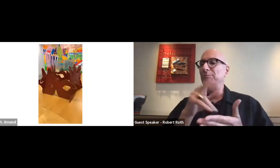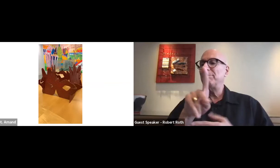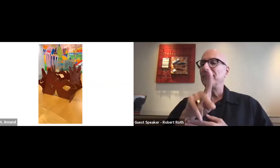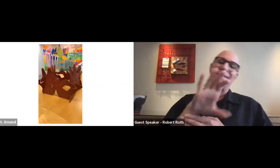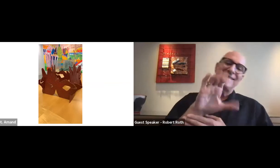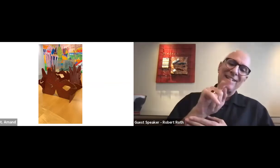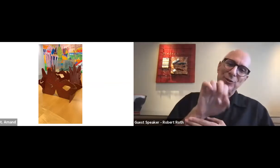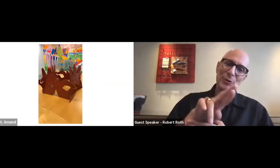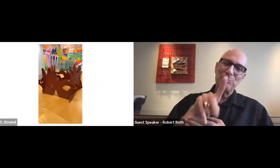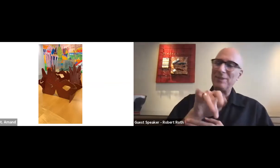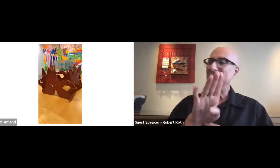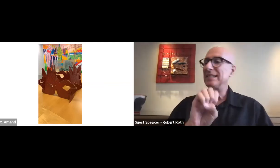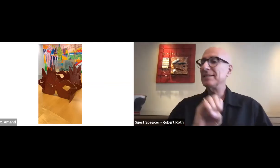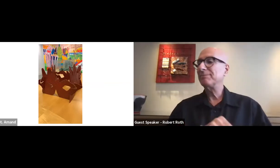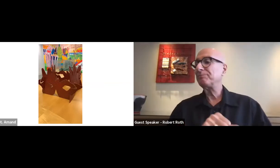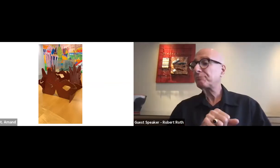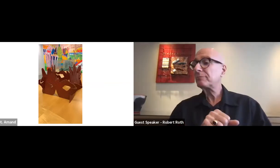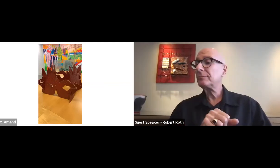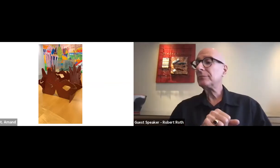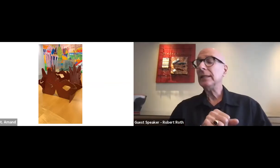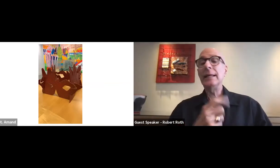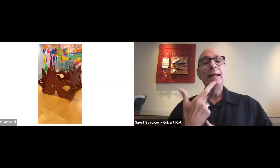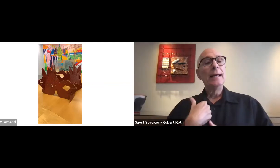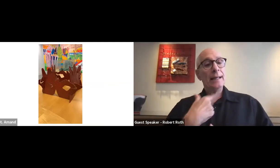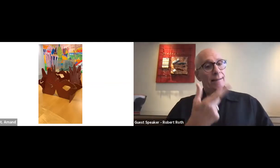you know, so he had to do this on the cheap.